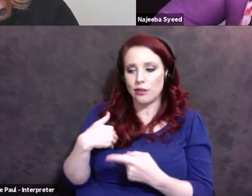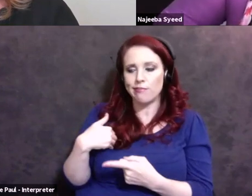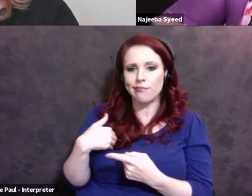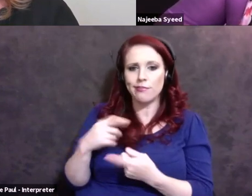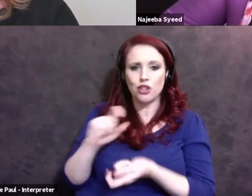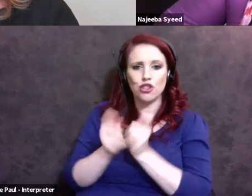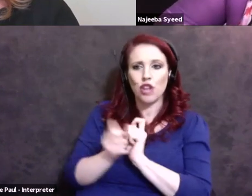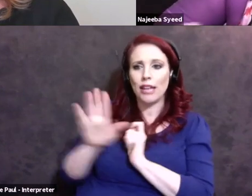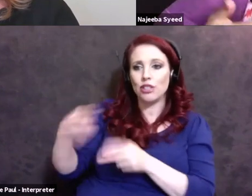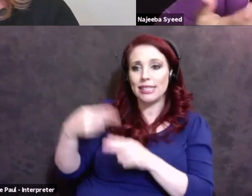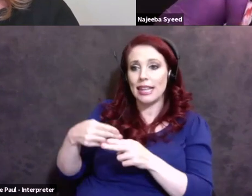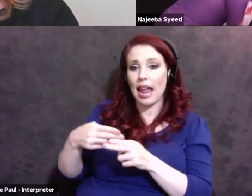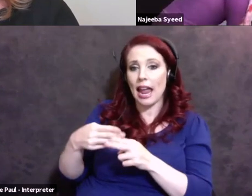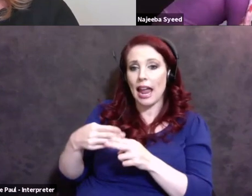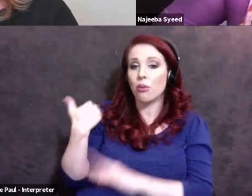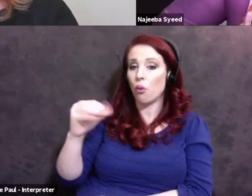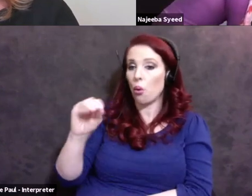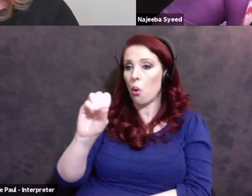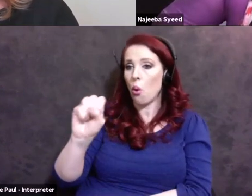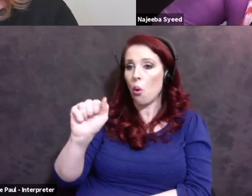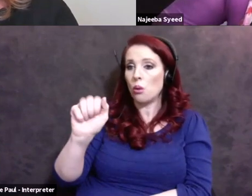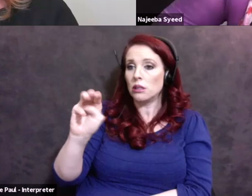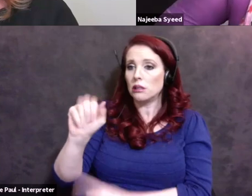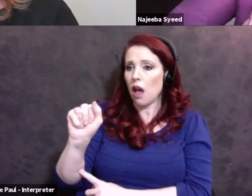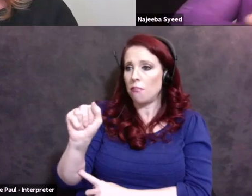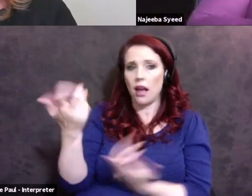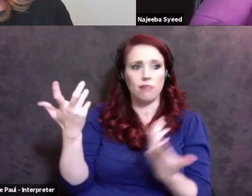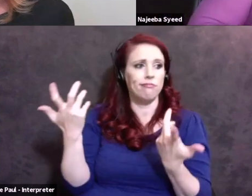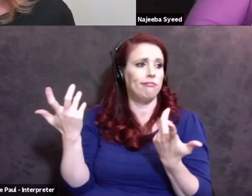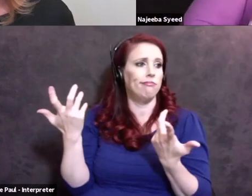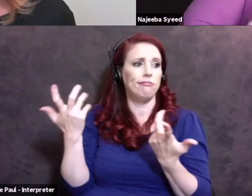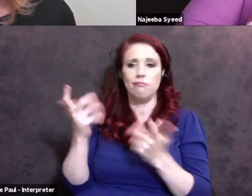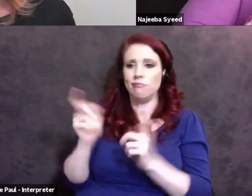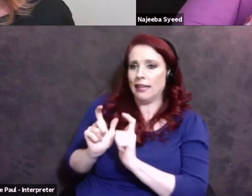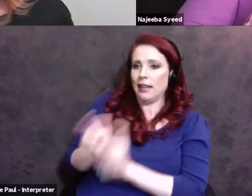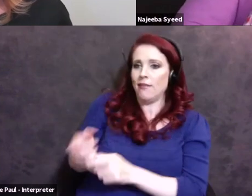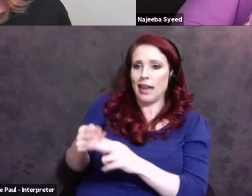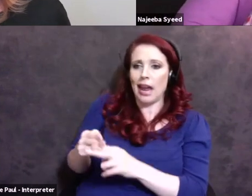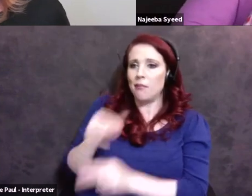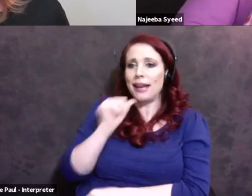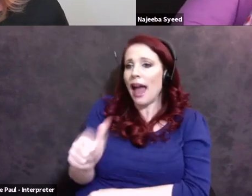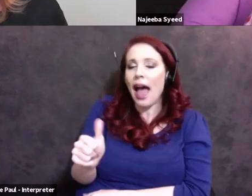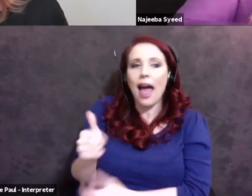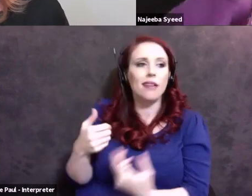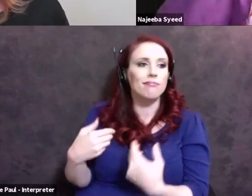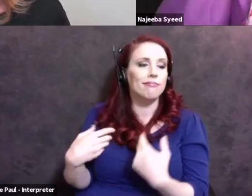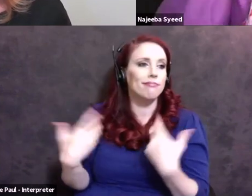Osama which was a given name. He was not named after Osama bin Laden.